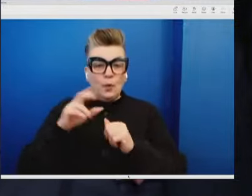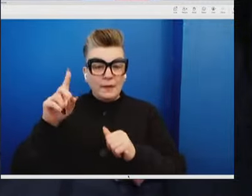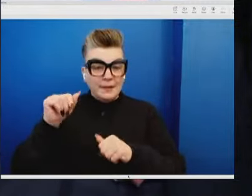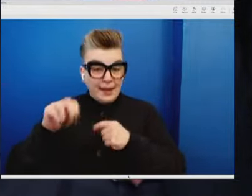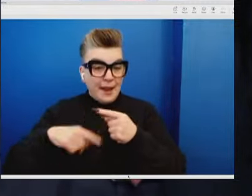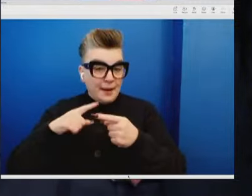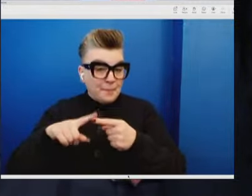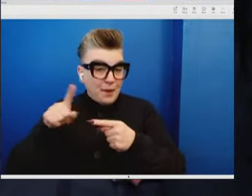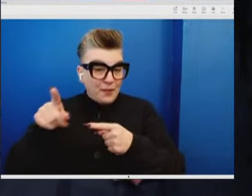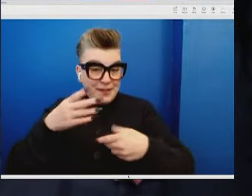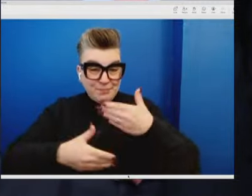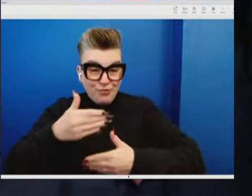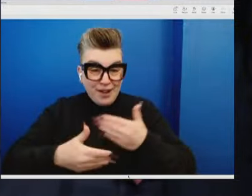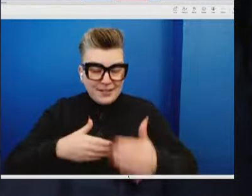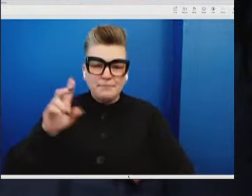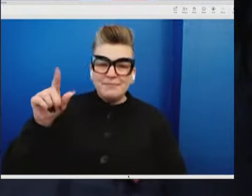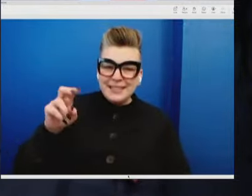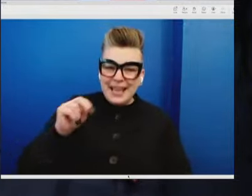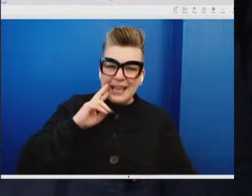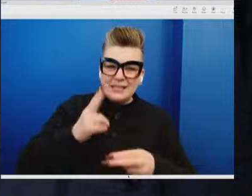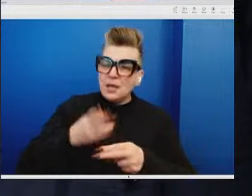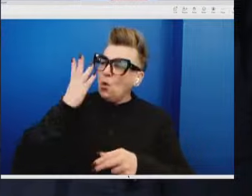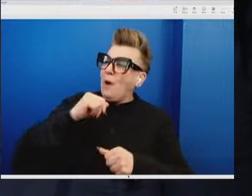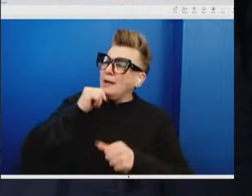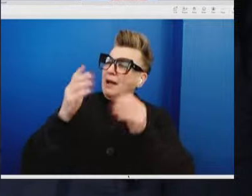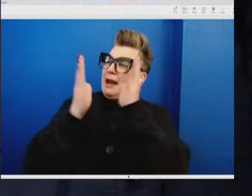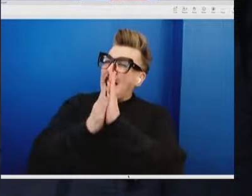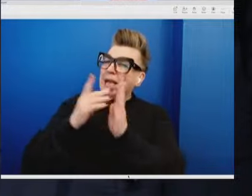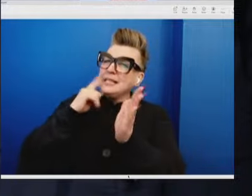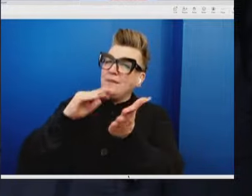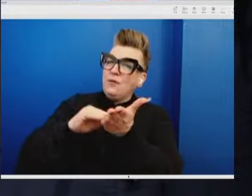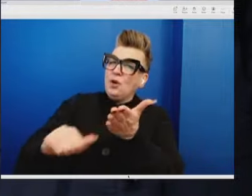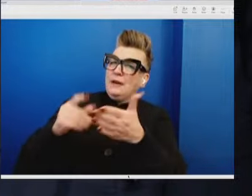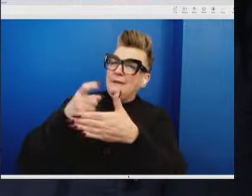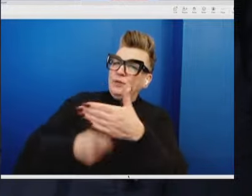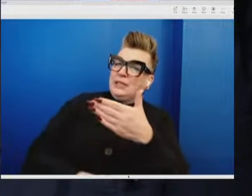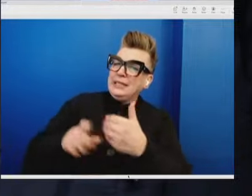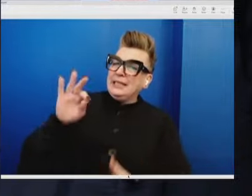well why not ask for it for free? Because free's a pretty good price. And it turns out,